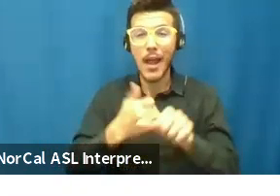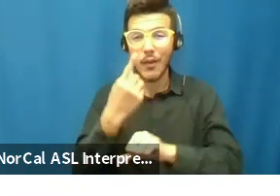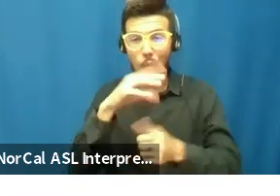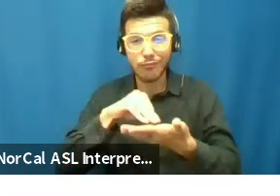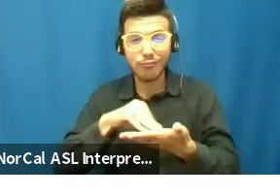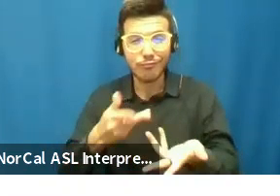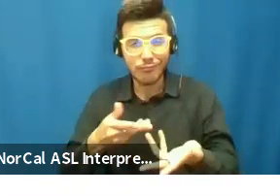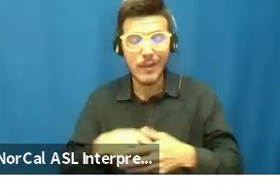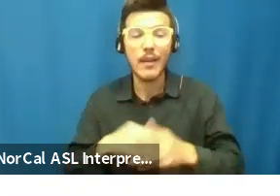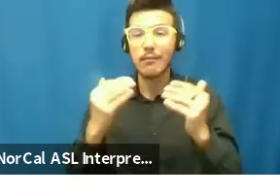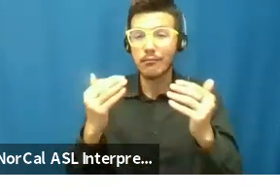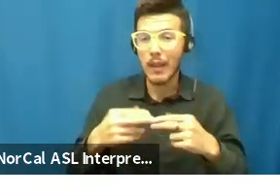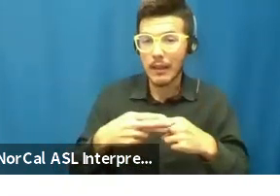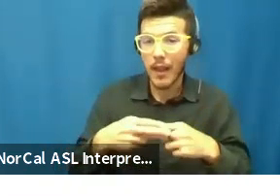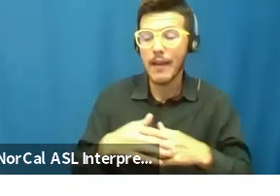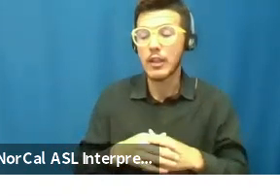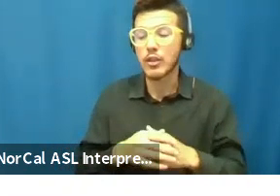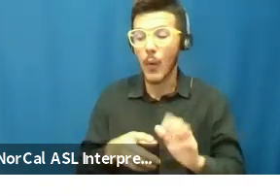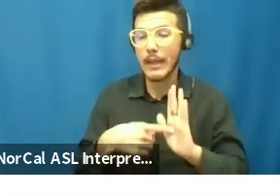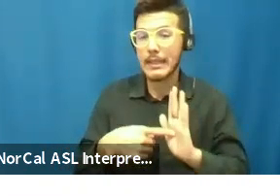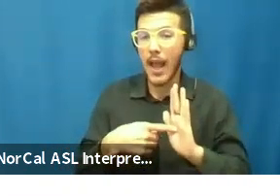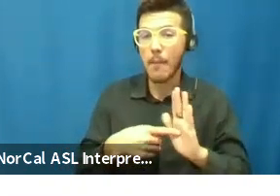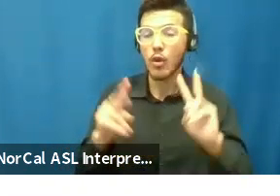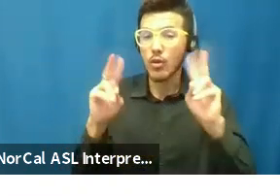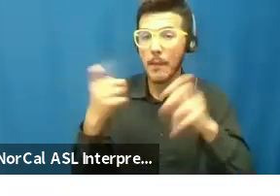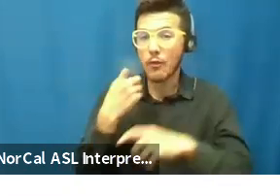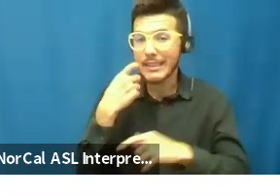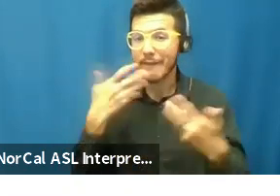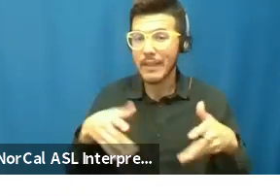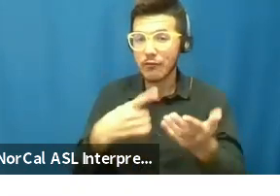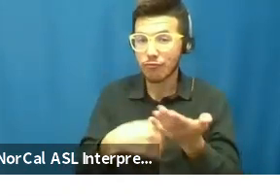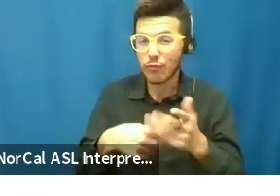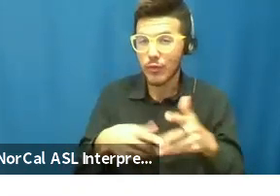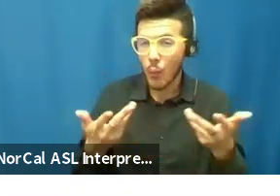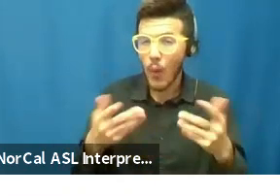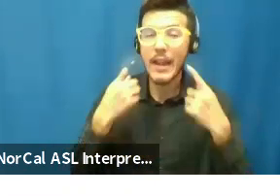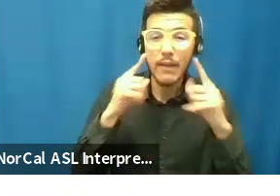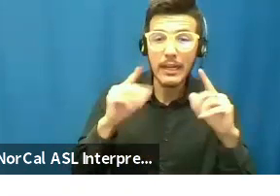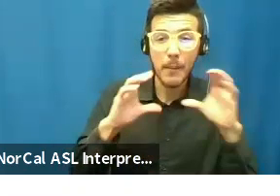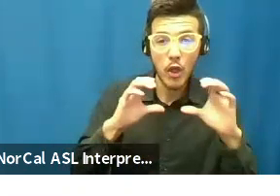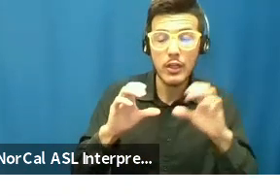So, example topics that we talk about is effective communication toolkits, documentation